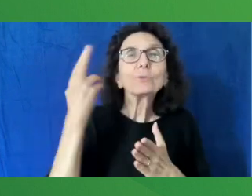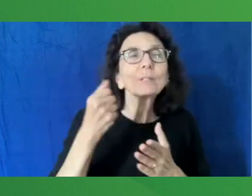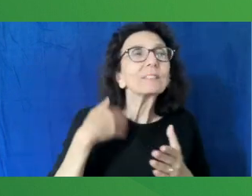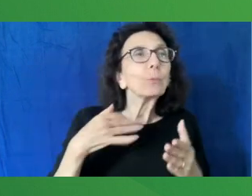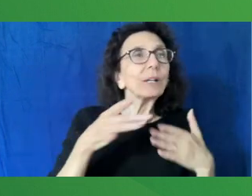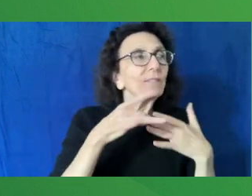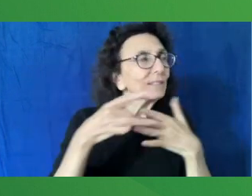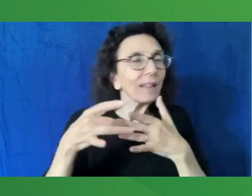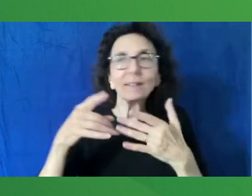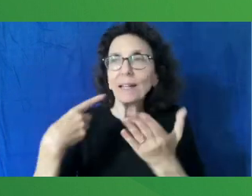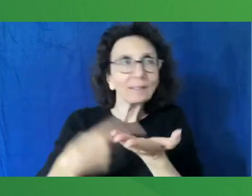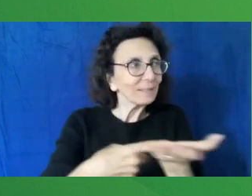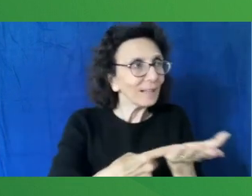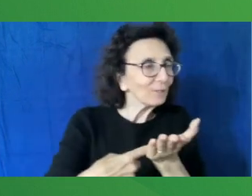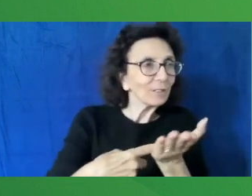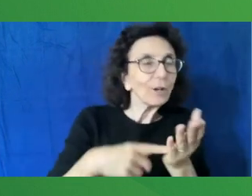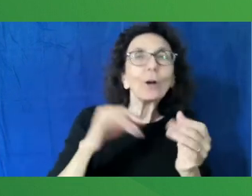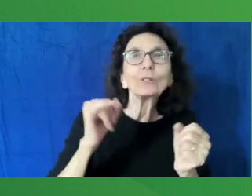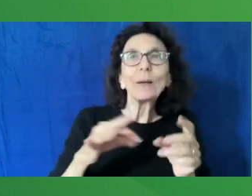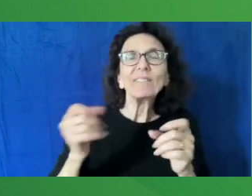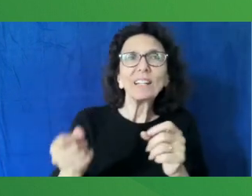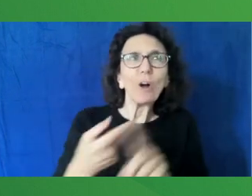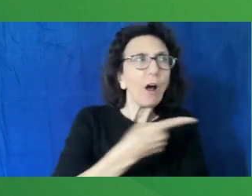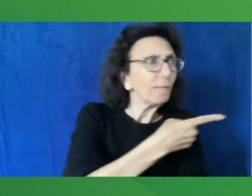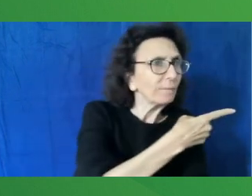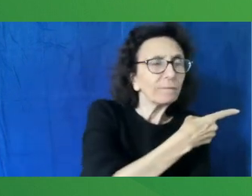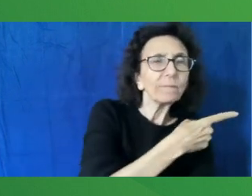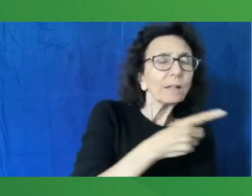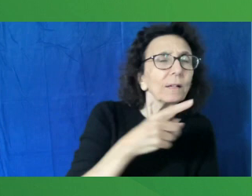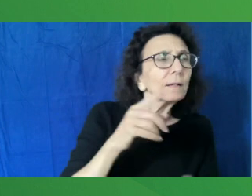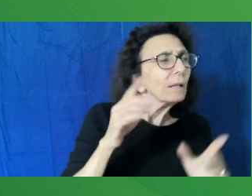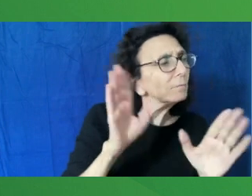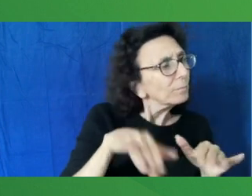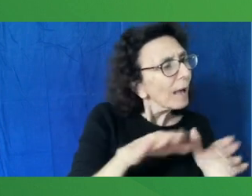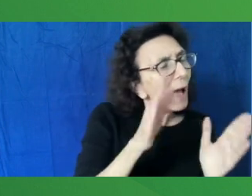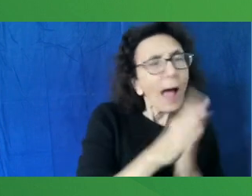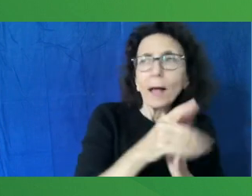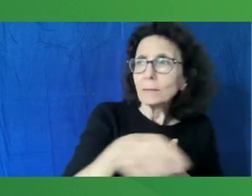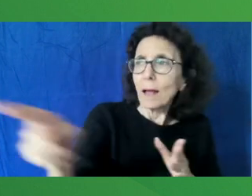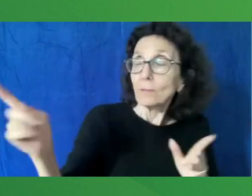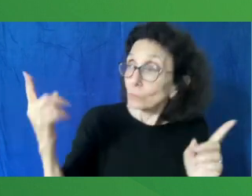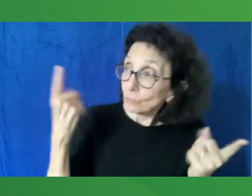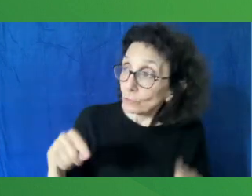So if something's going off the rails, you ask other students if they agree and you continue